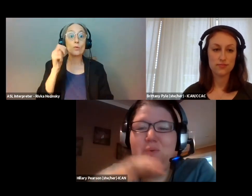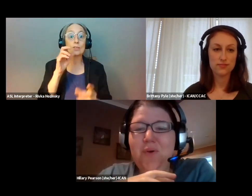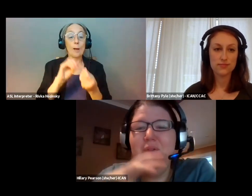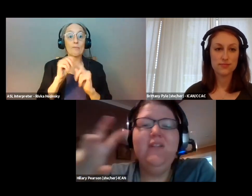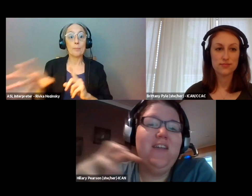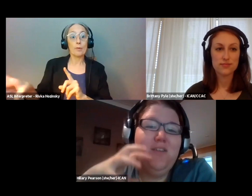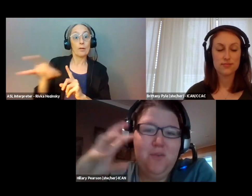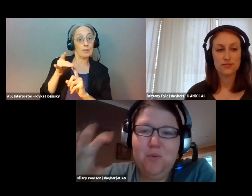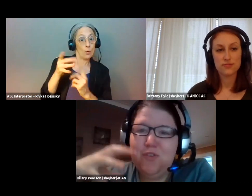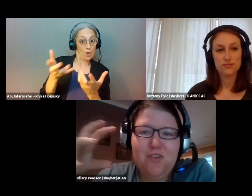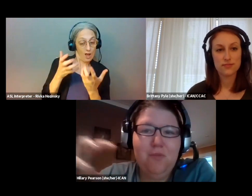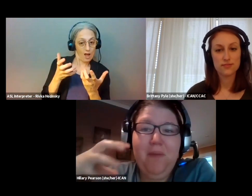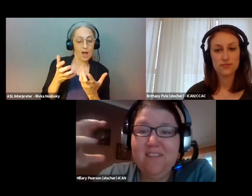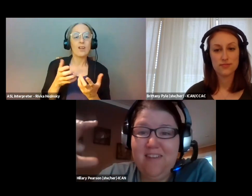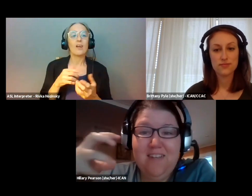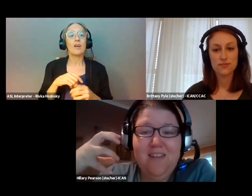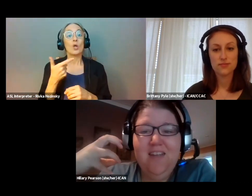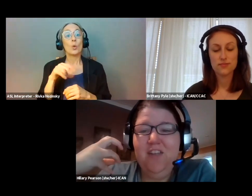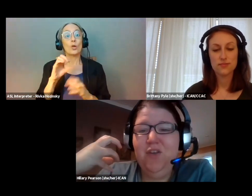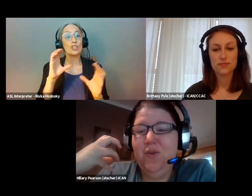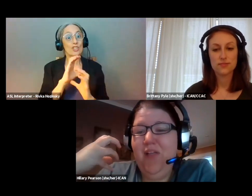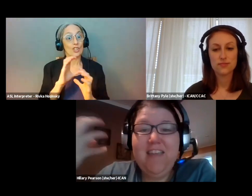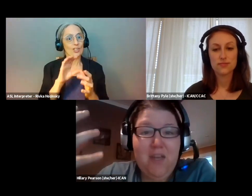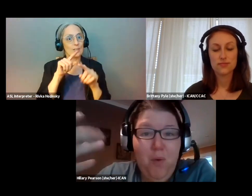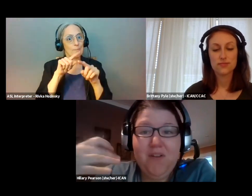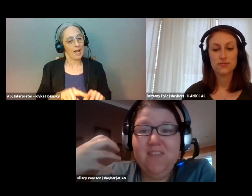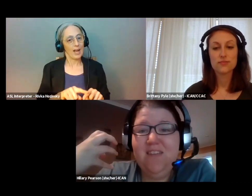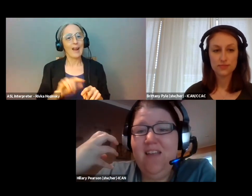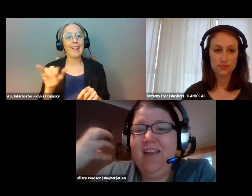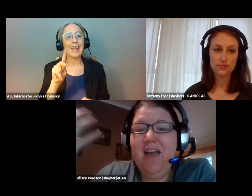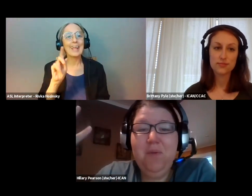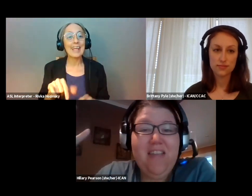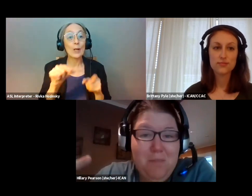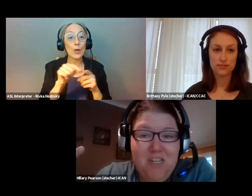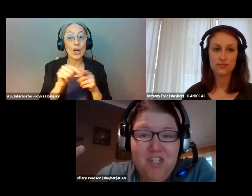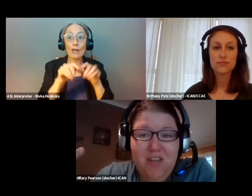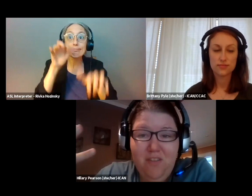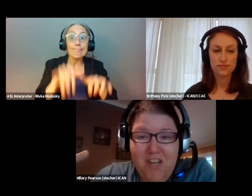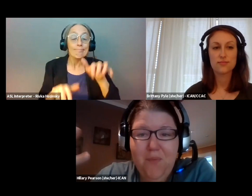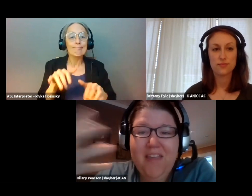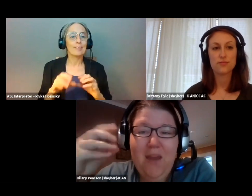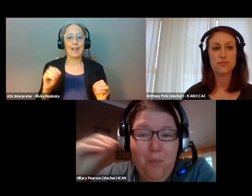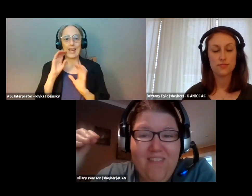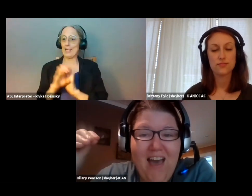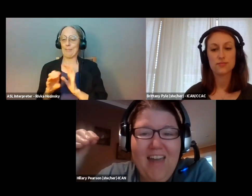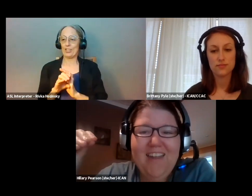Google, like Google searches, are based in your keywords and not really an image in the video, they can't read that,